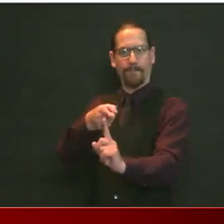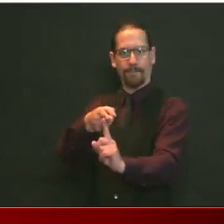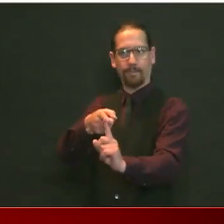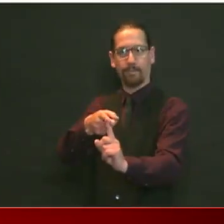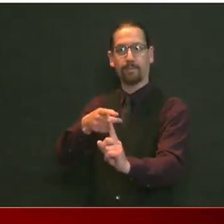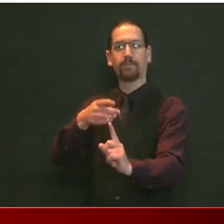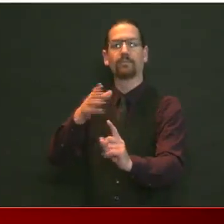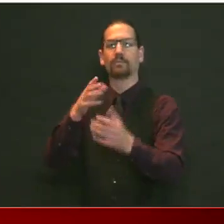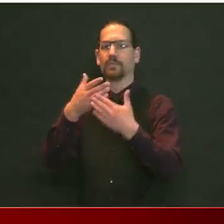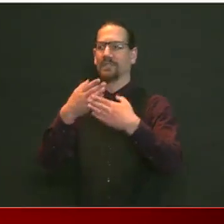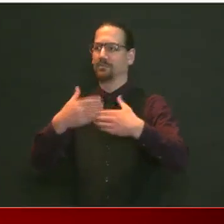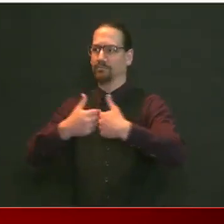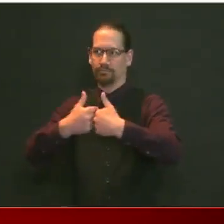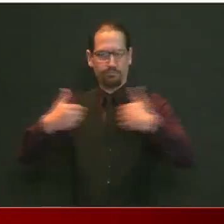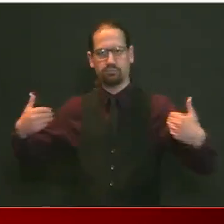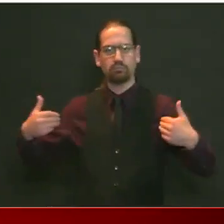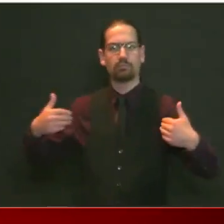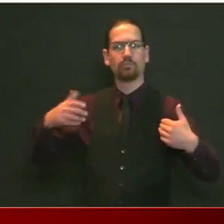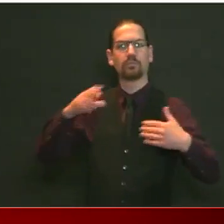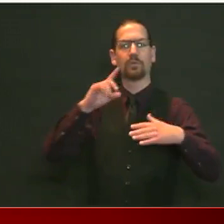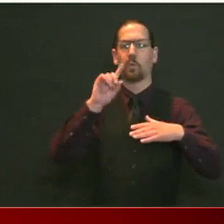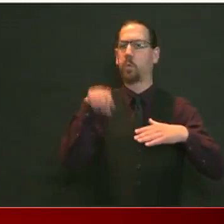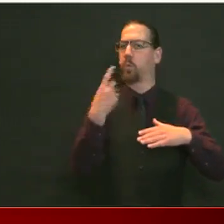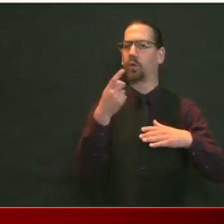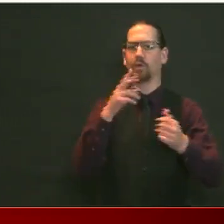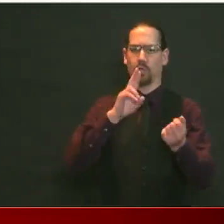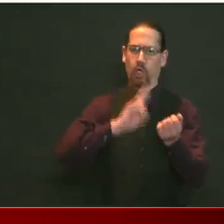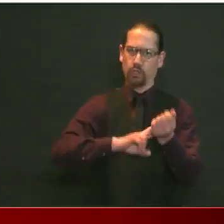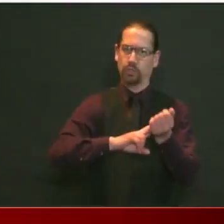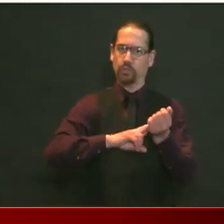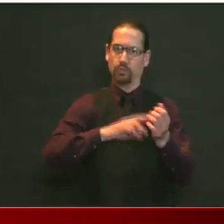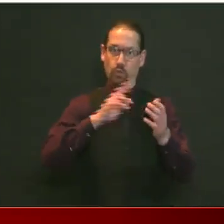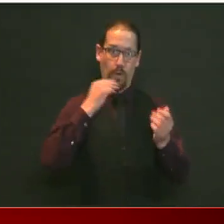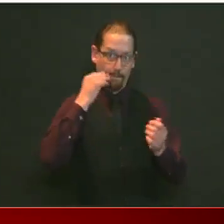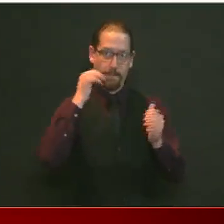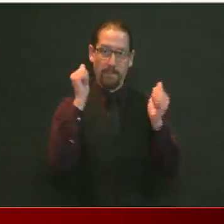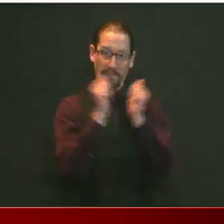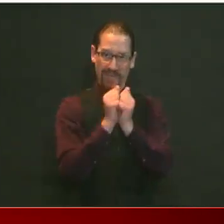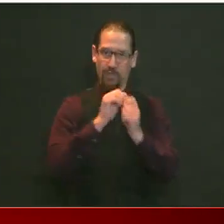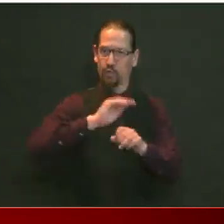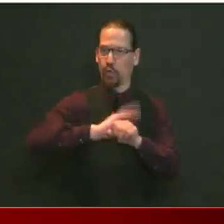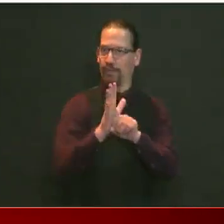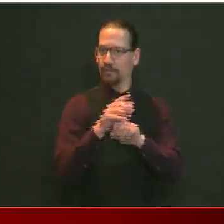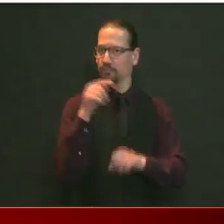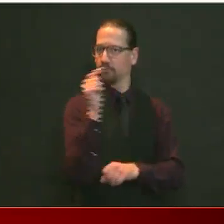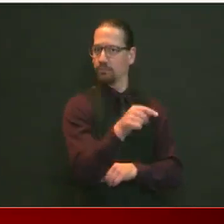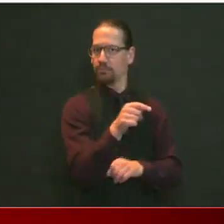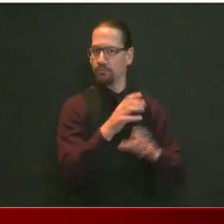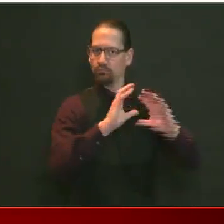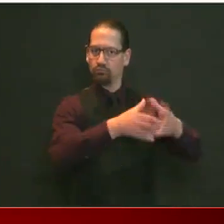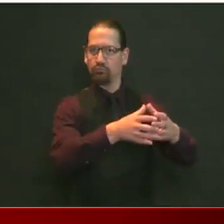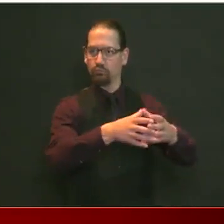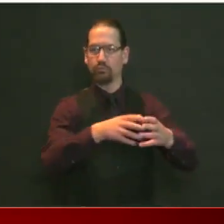COVID NURSING HOMES AND THAT'S THE RIGHT SYSTEM. THE WHOLE THING HERE IS TO SEGREGATE THE SICK. YOU WANT TO SEGREGATE THE SICK,